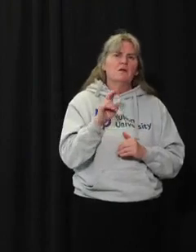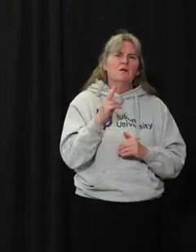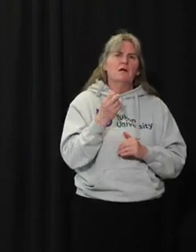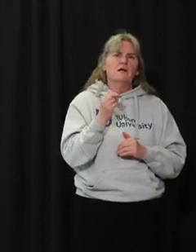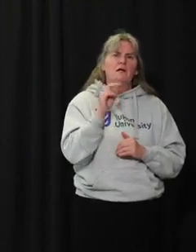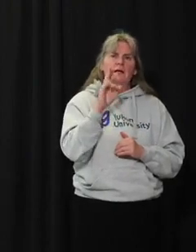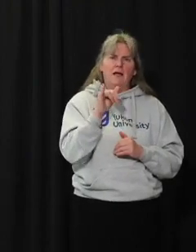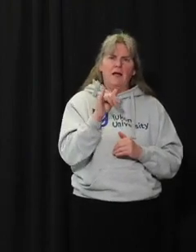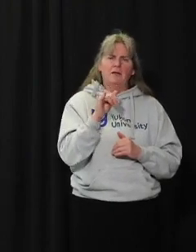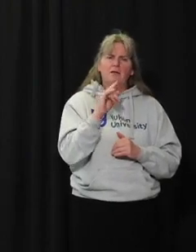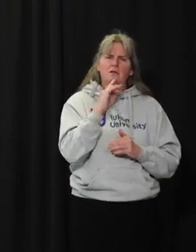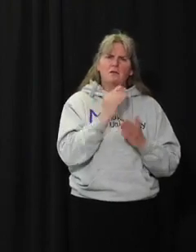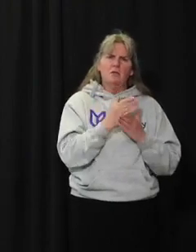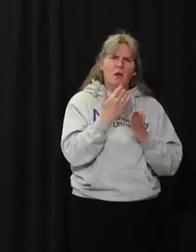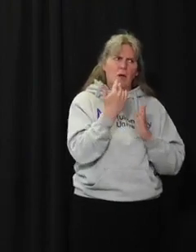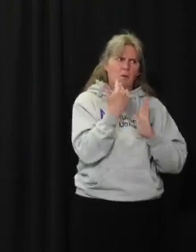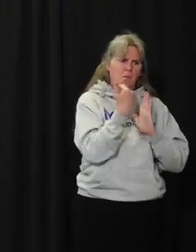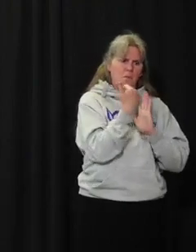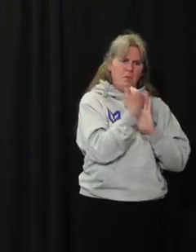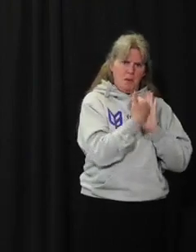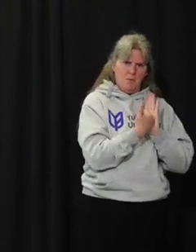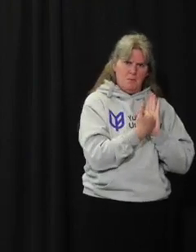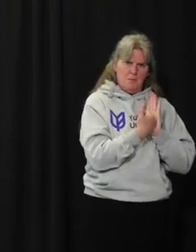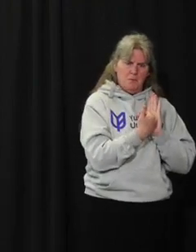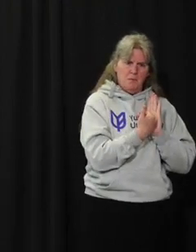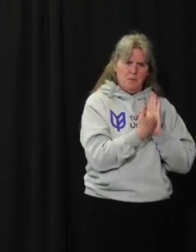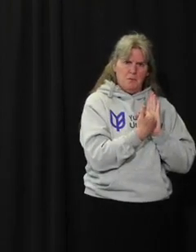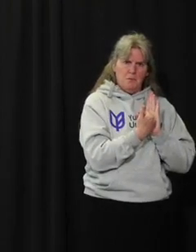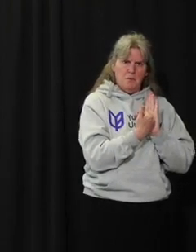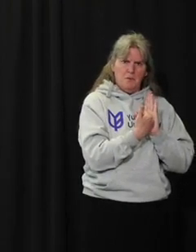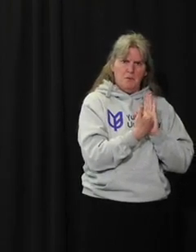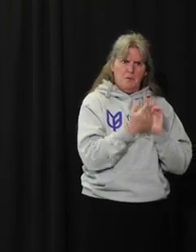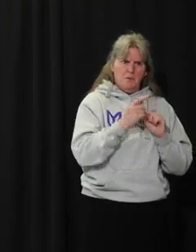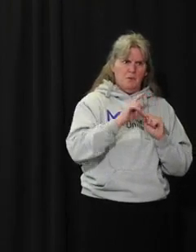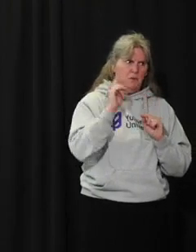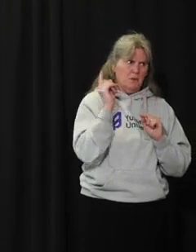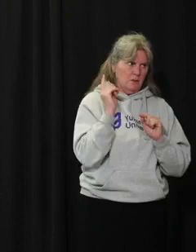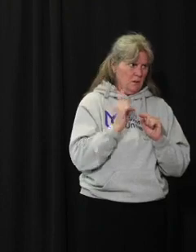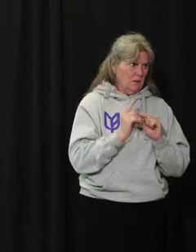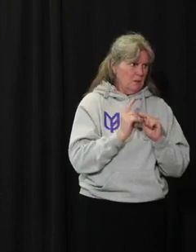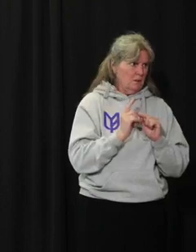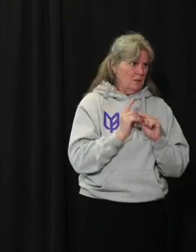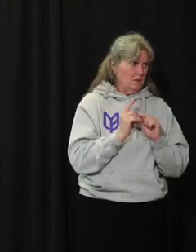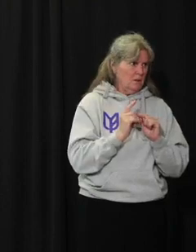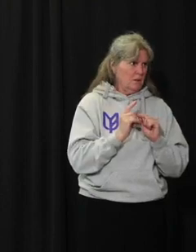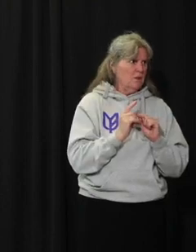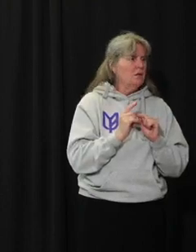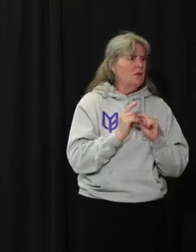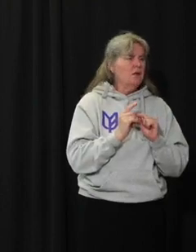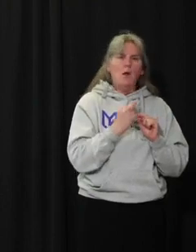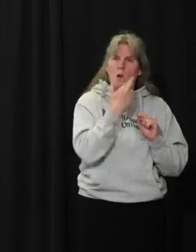mentioned one of the guidelines for restaurants, which is reduced seating to about 50%